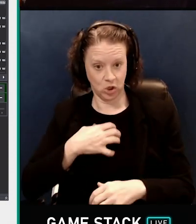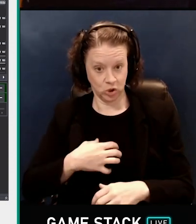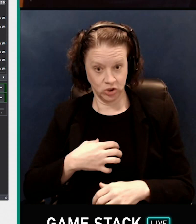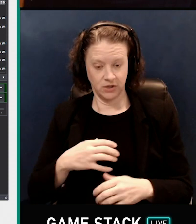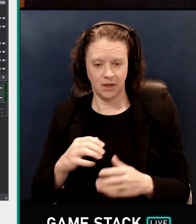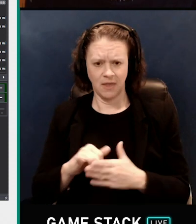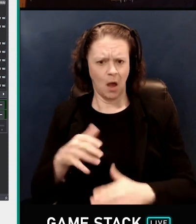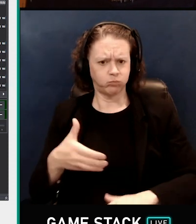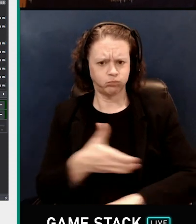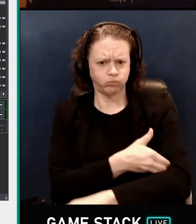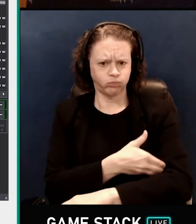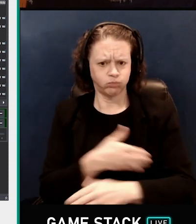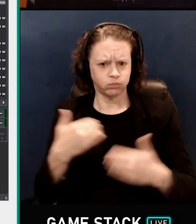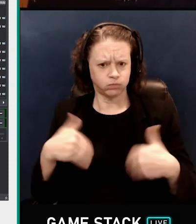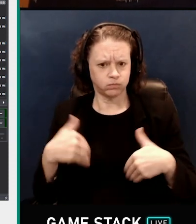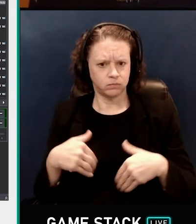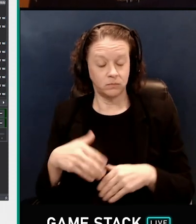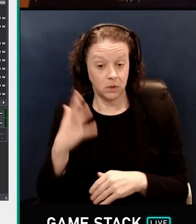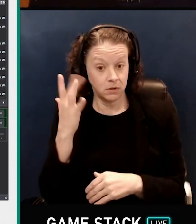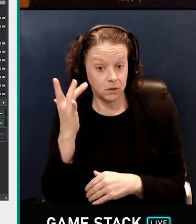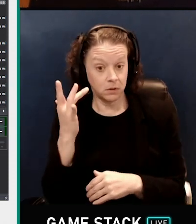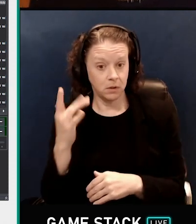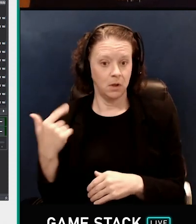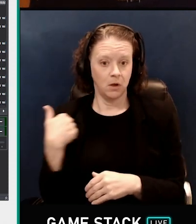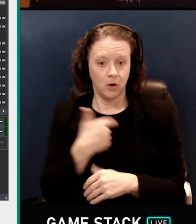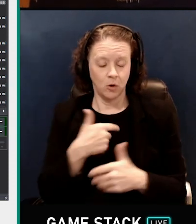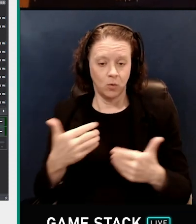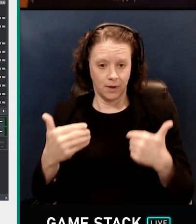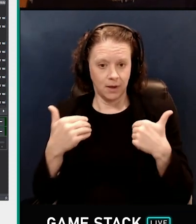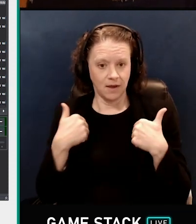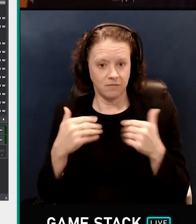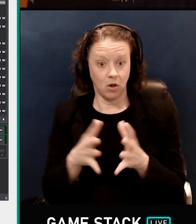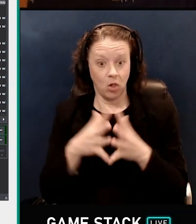This is incredibly powerful because now you take a lot